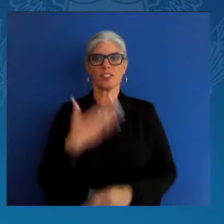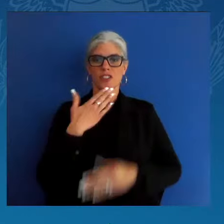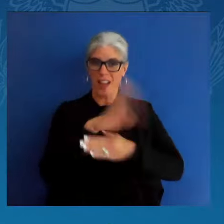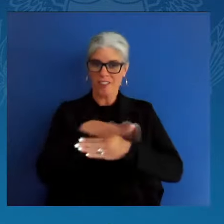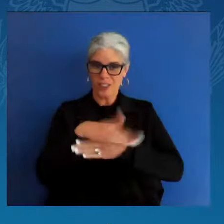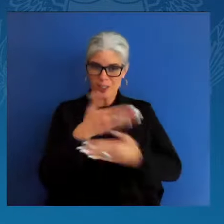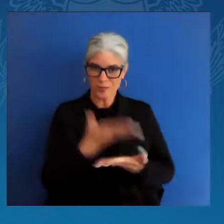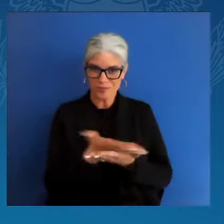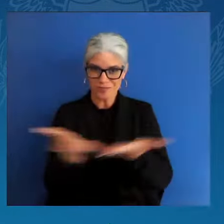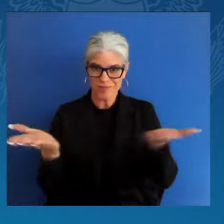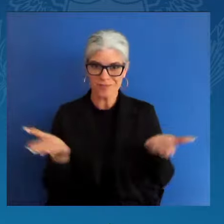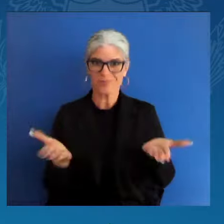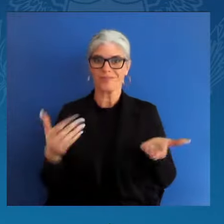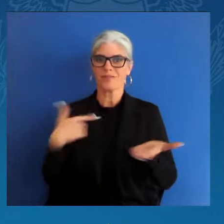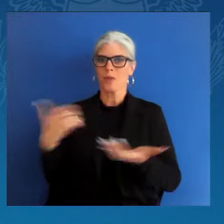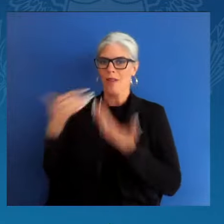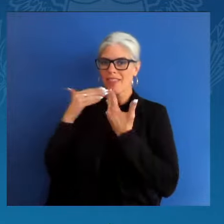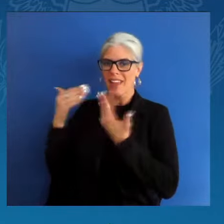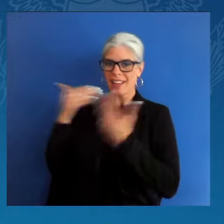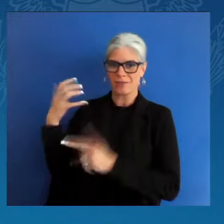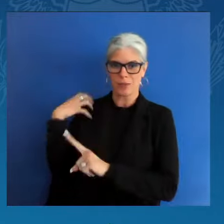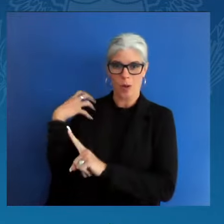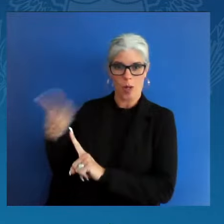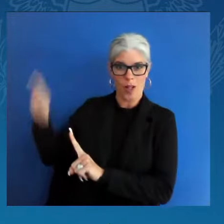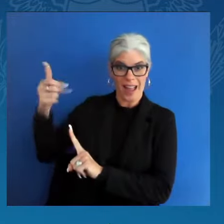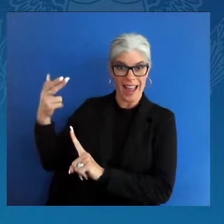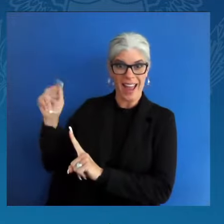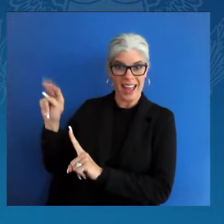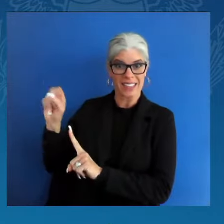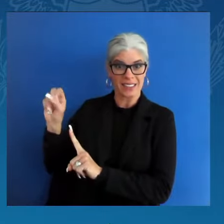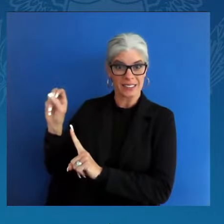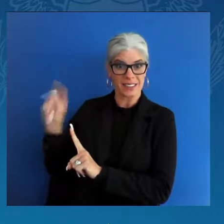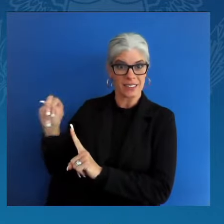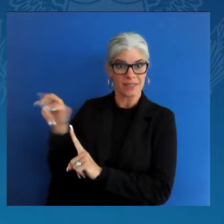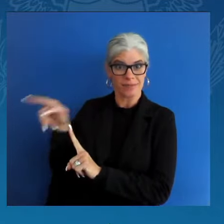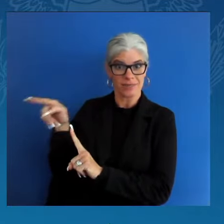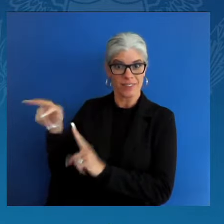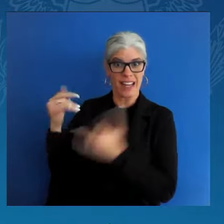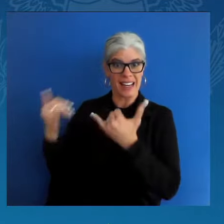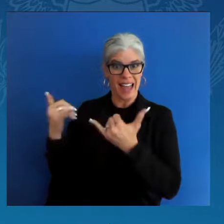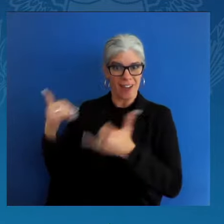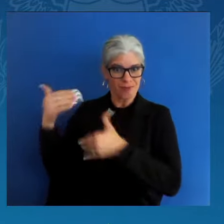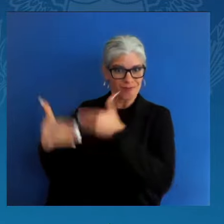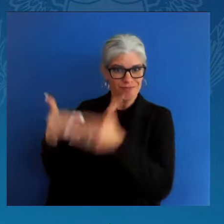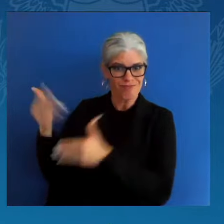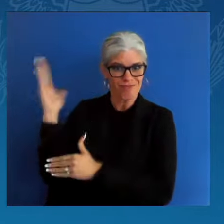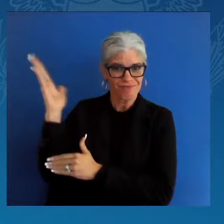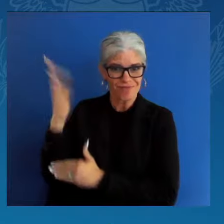Colonel, it was a pleasure to visit with you and -- and the other Artemis II astronauts, along with your families,